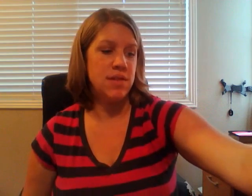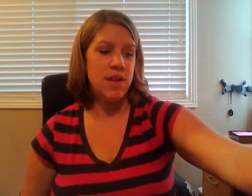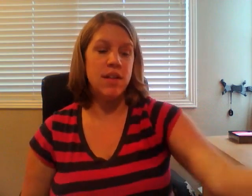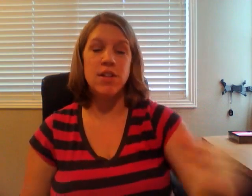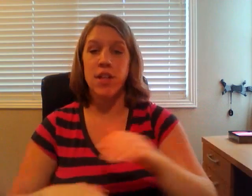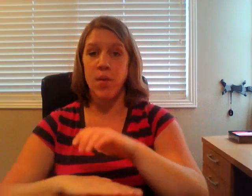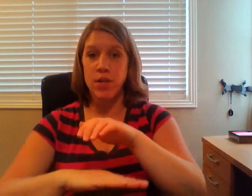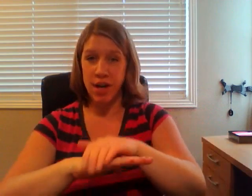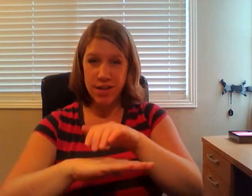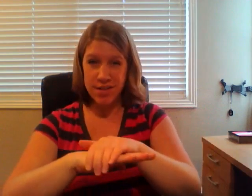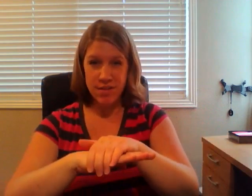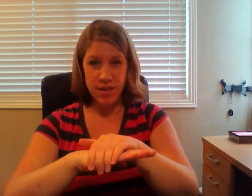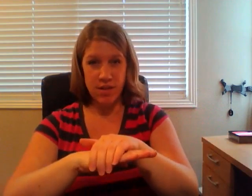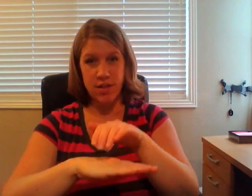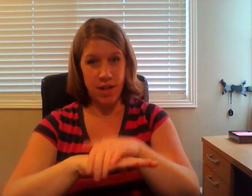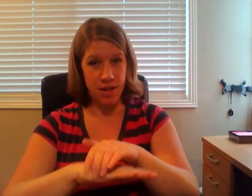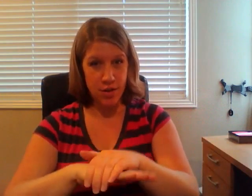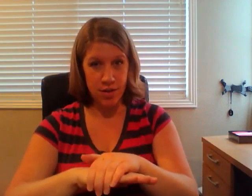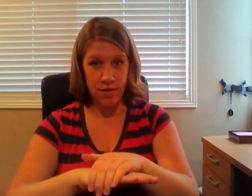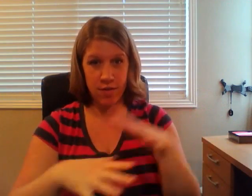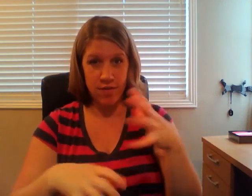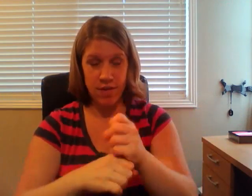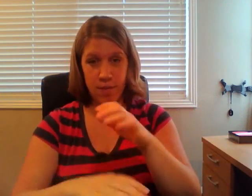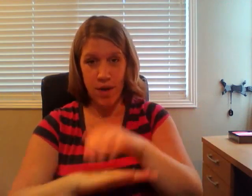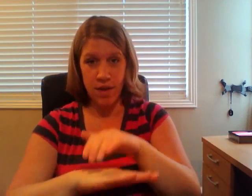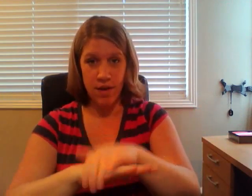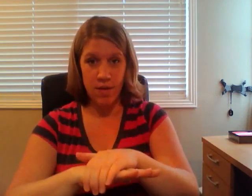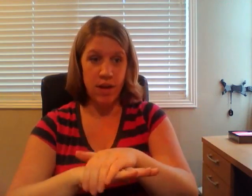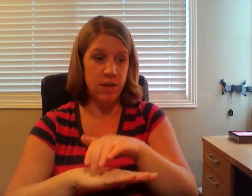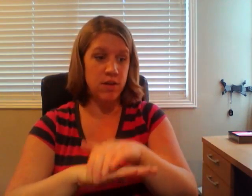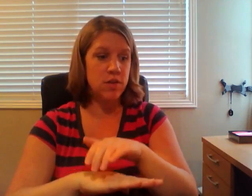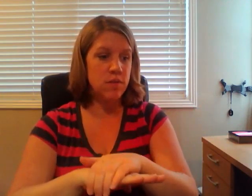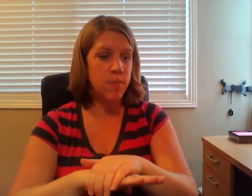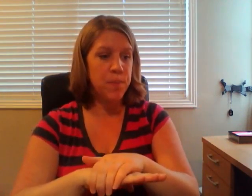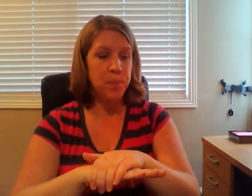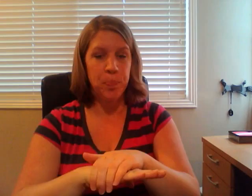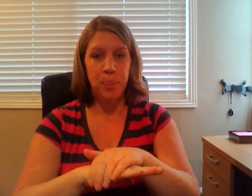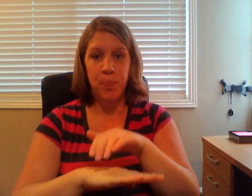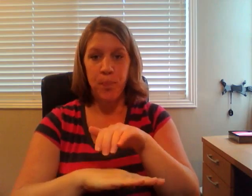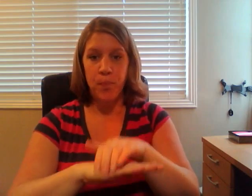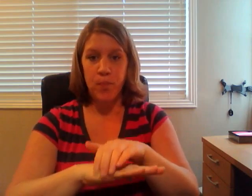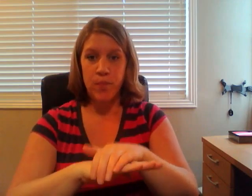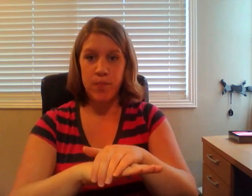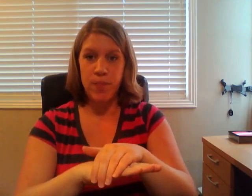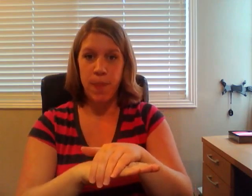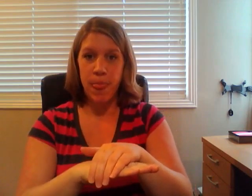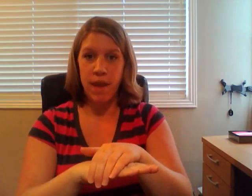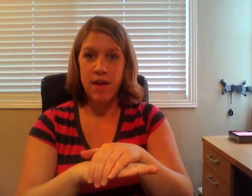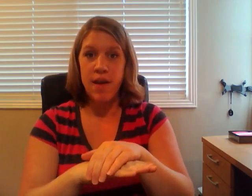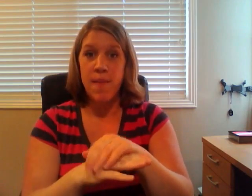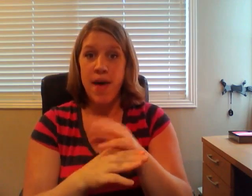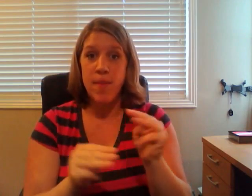EnglishLanguage Arts - English